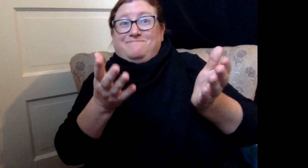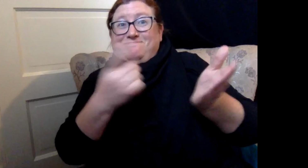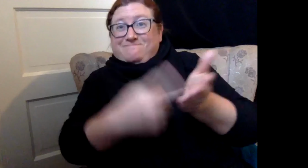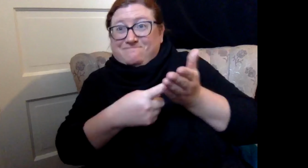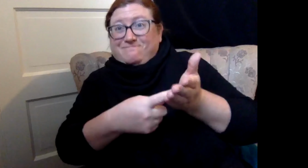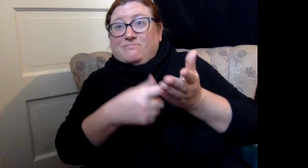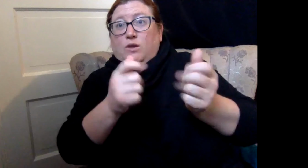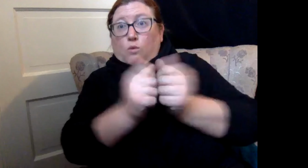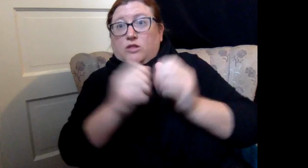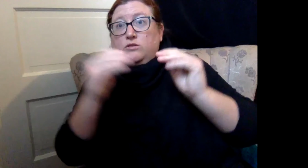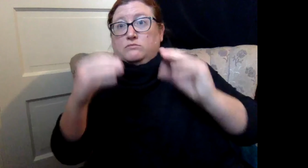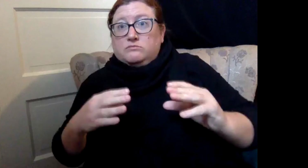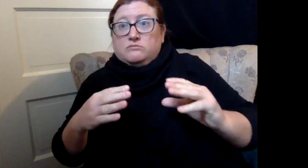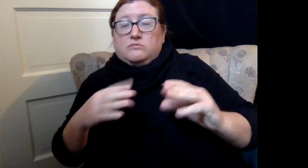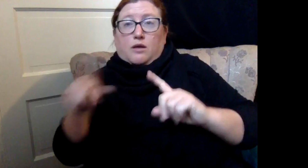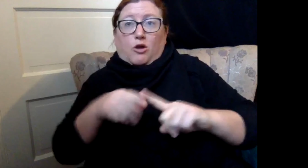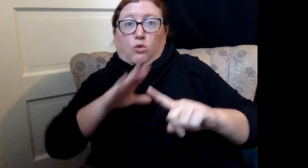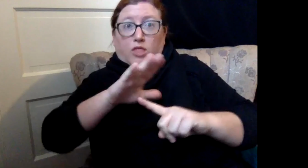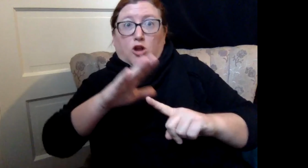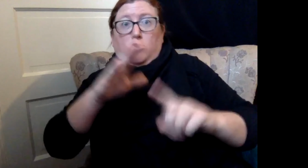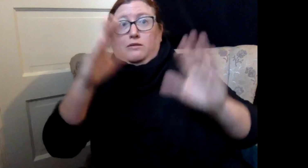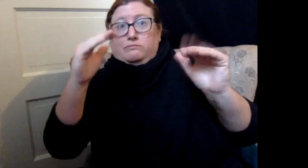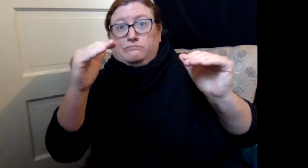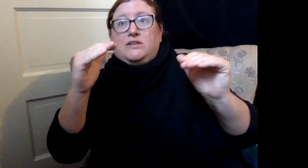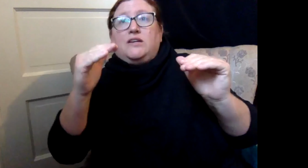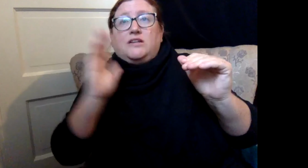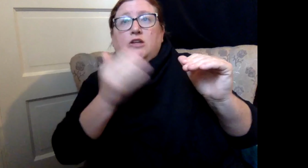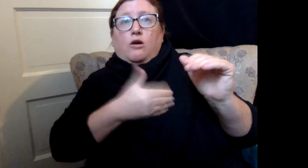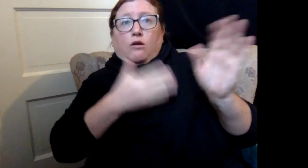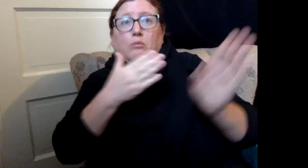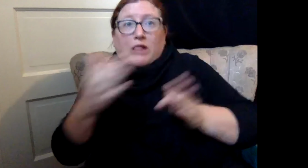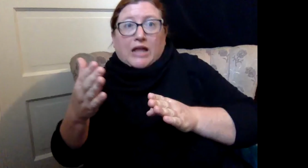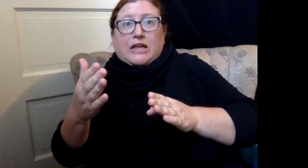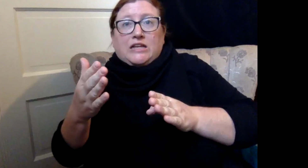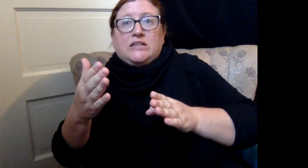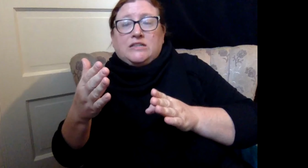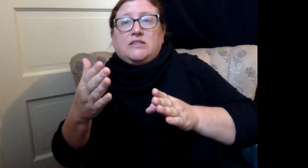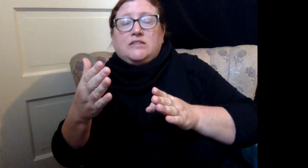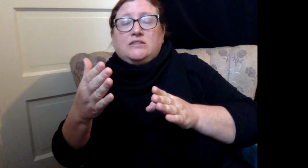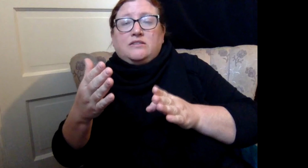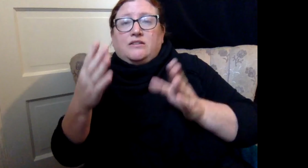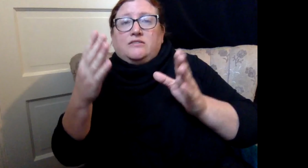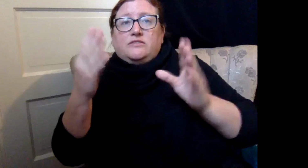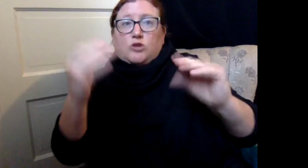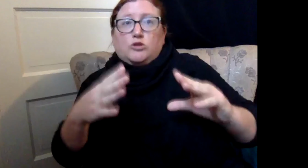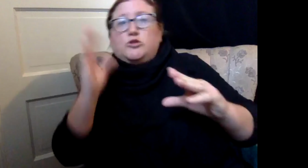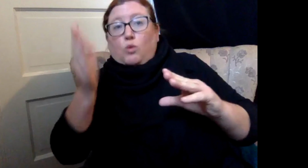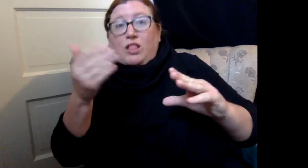The very, very best advice I would have for everyone is to talk with instruct ours about their expectations. It is